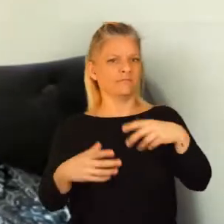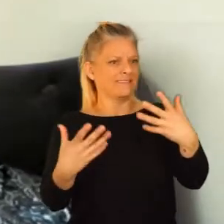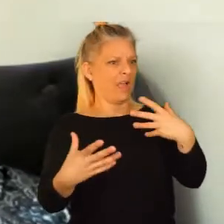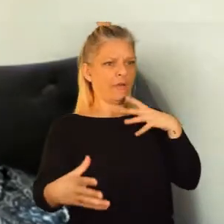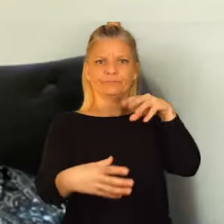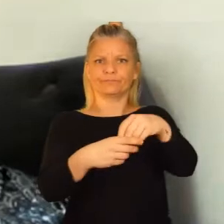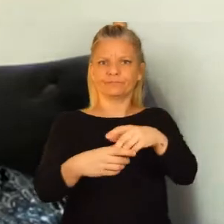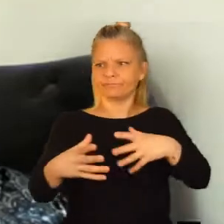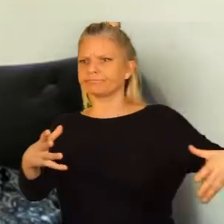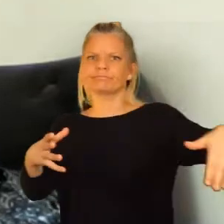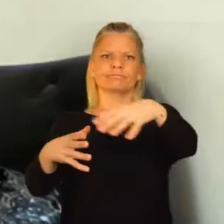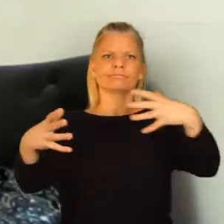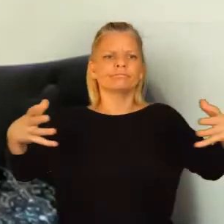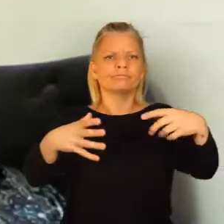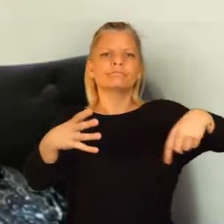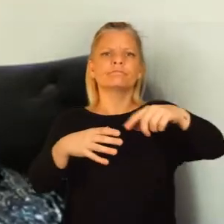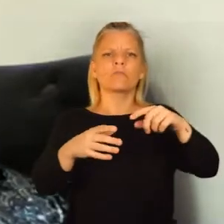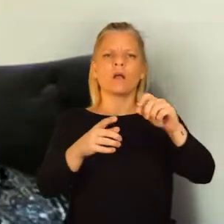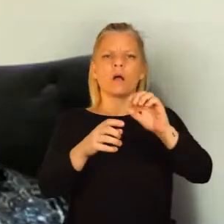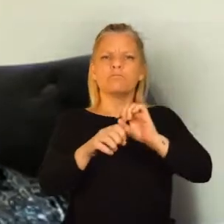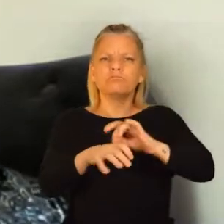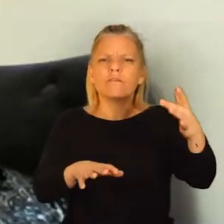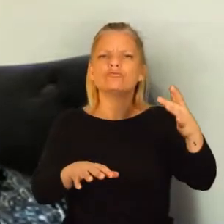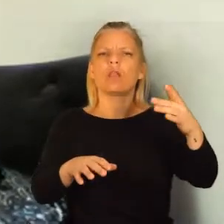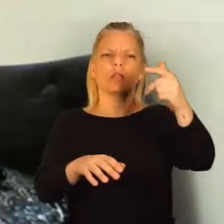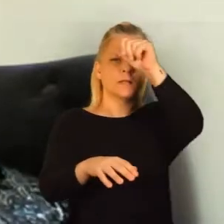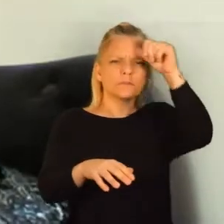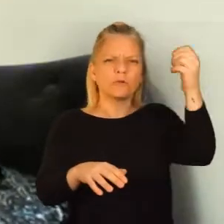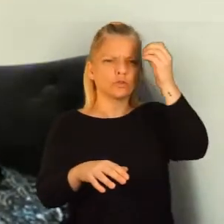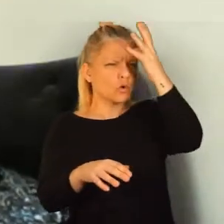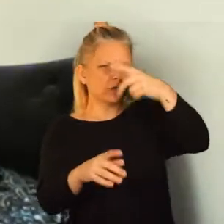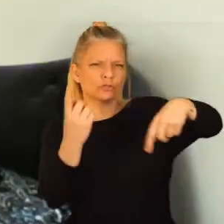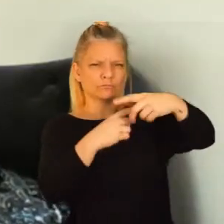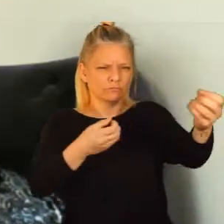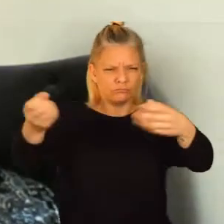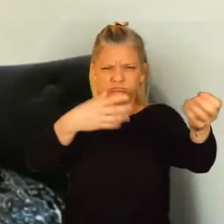where professional and academic knowledge kind of is the big, they take up a lot of space, and